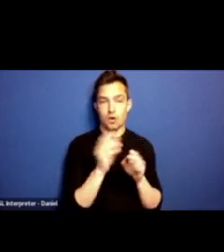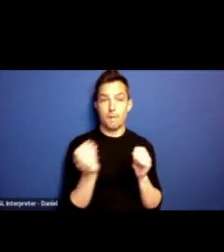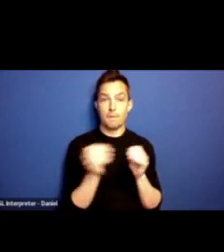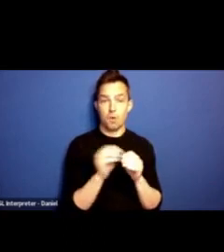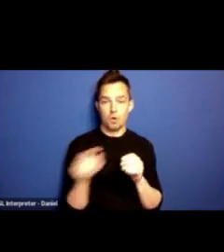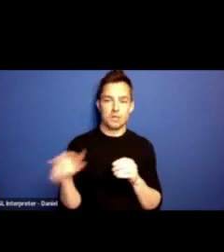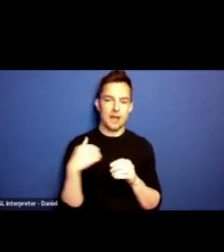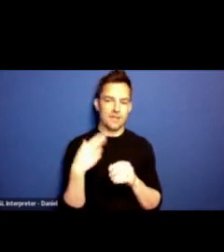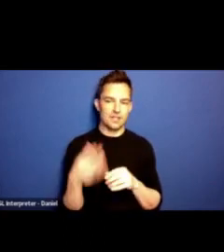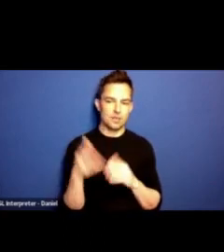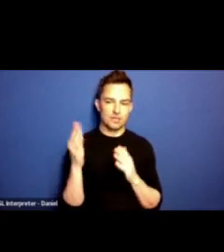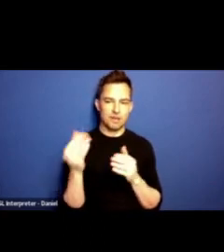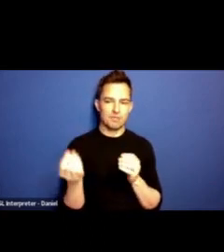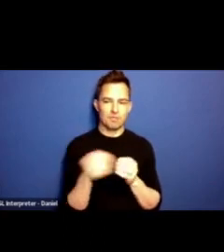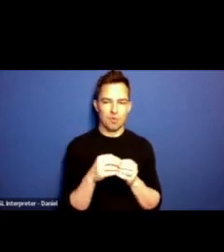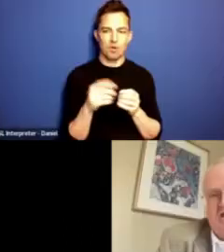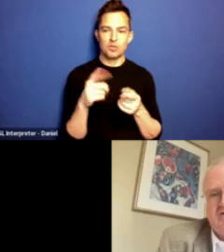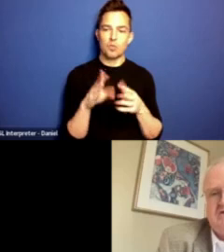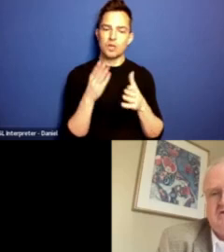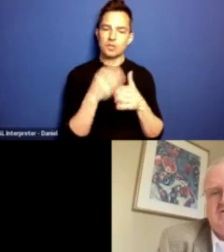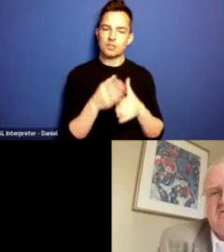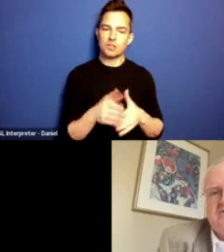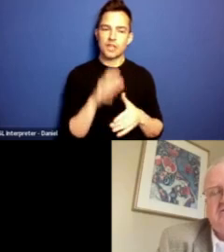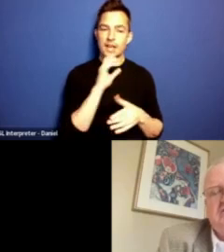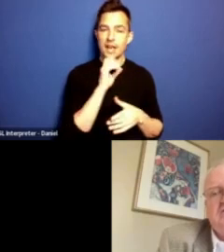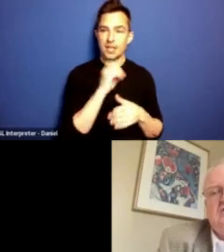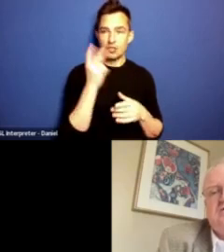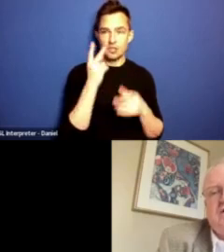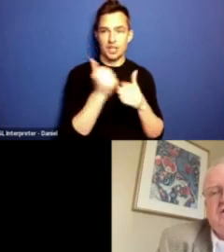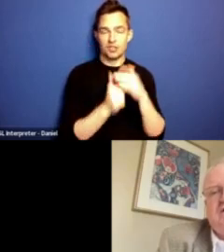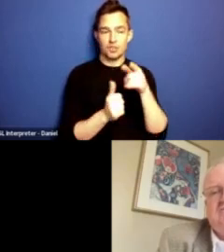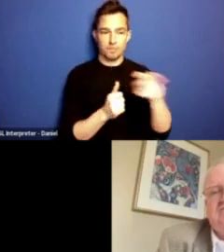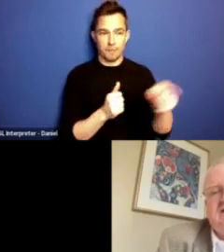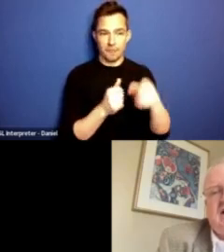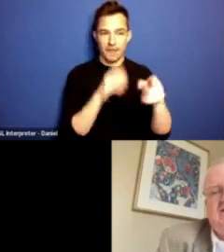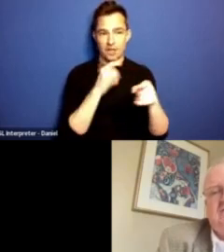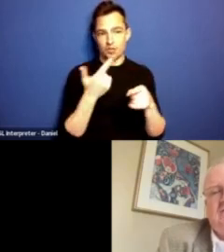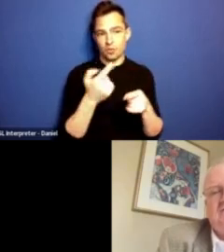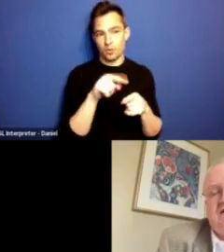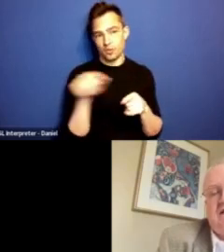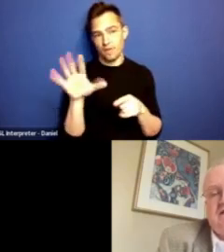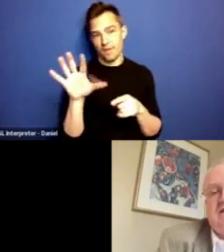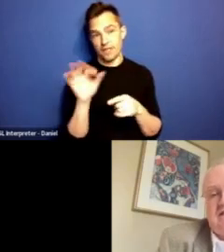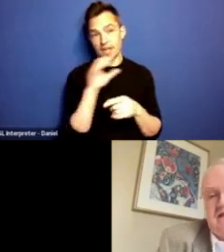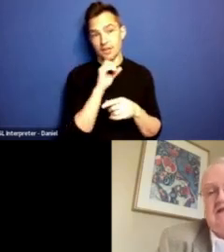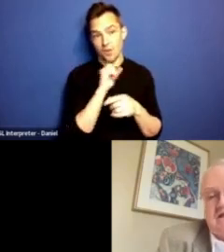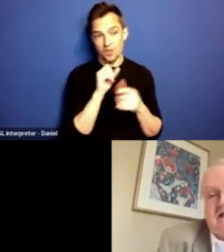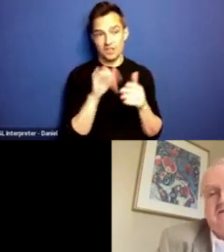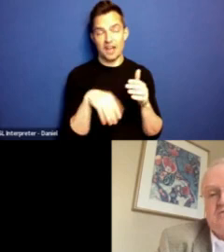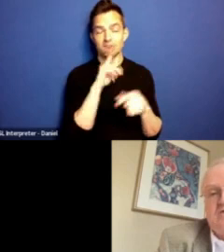history and there when we break it down by age you see under those who are 21 to 59 year olds, that indeed that's what